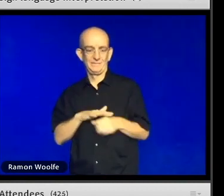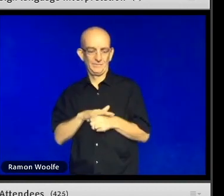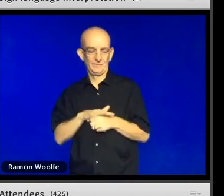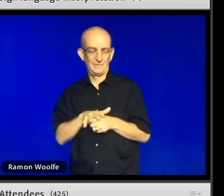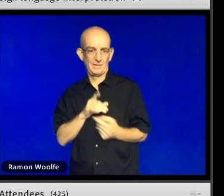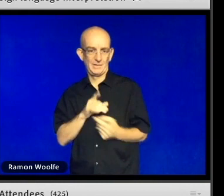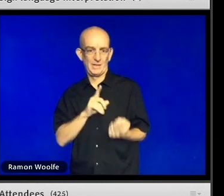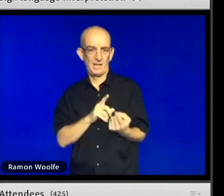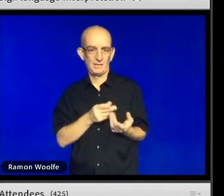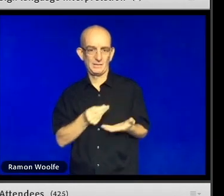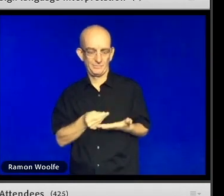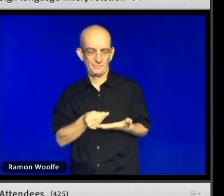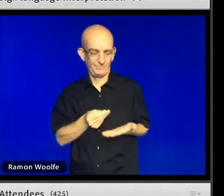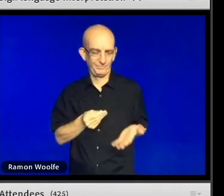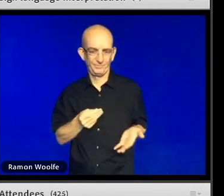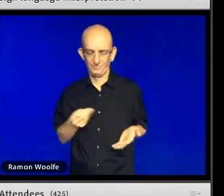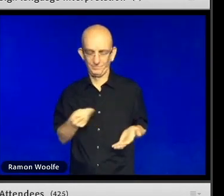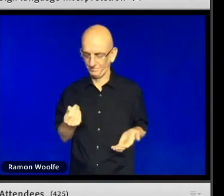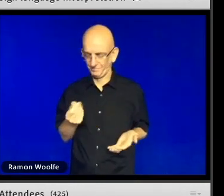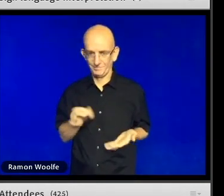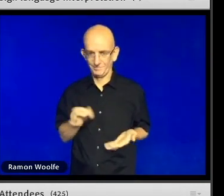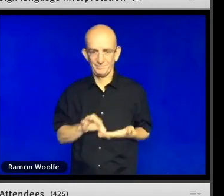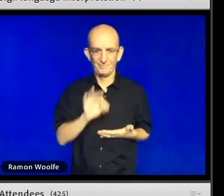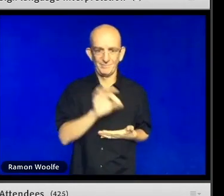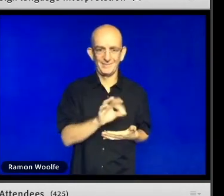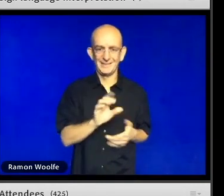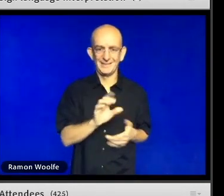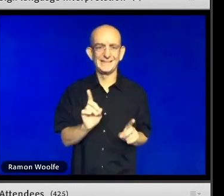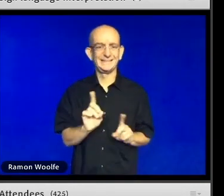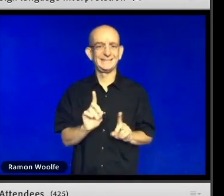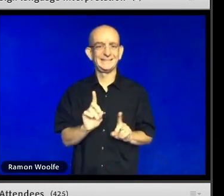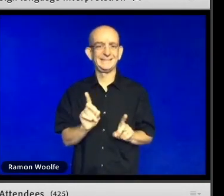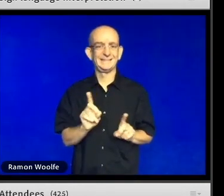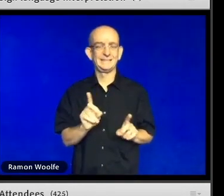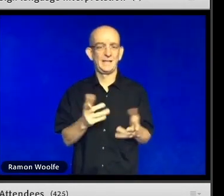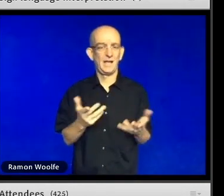we have started doing, basically you would like to engage with them and to see because